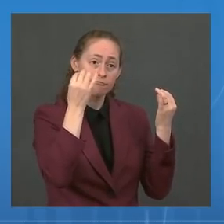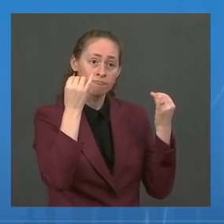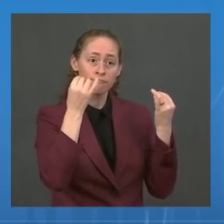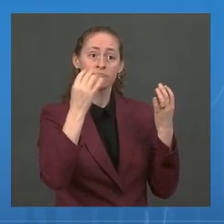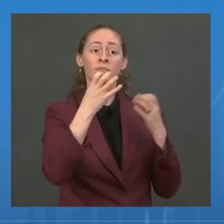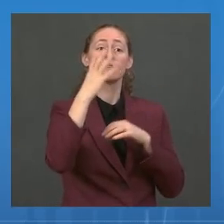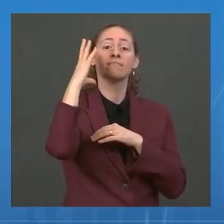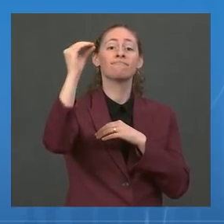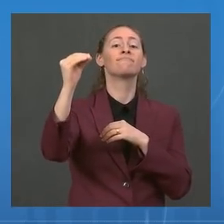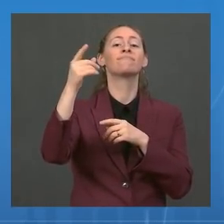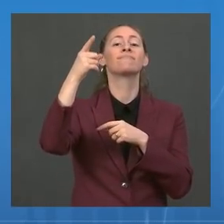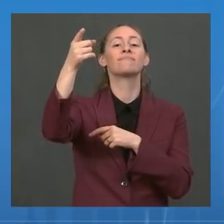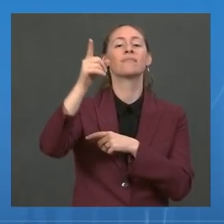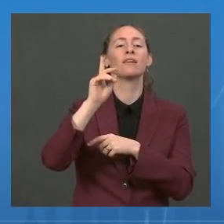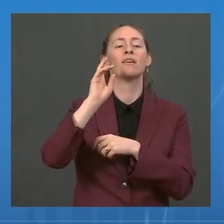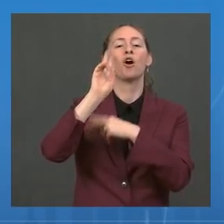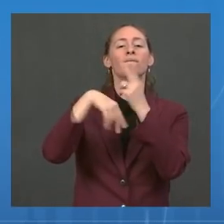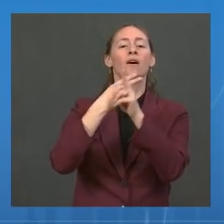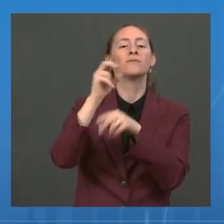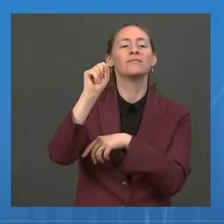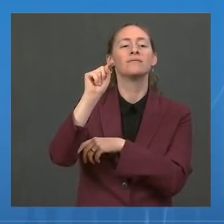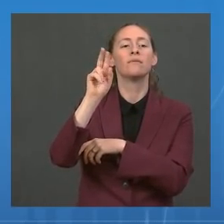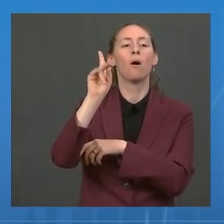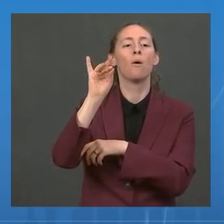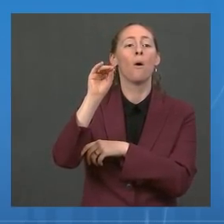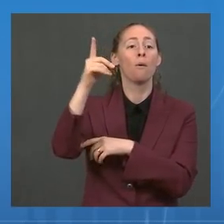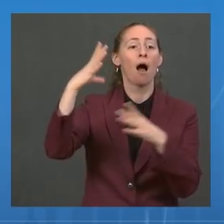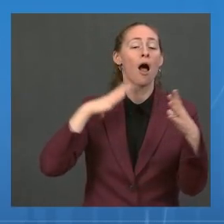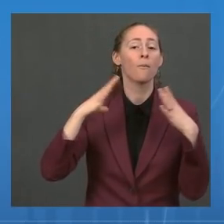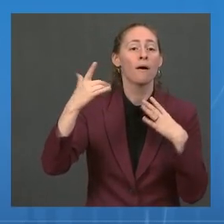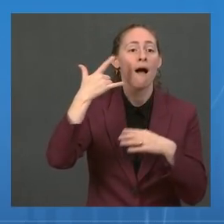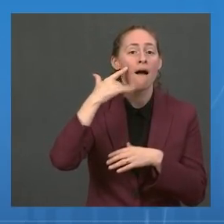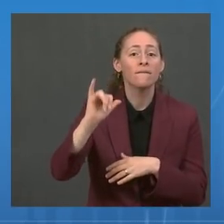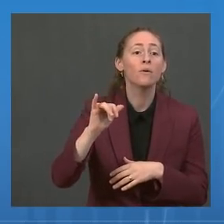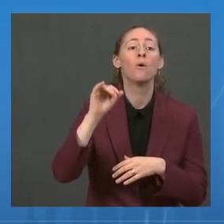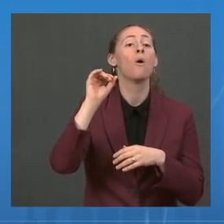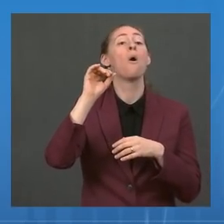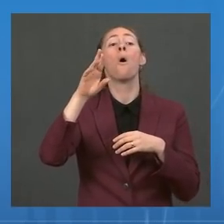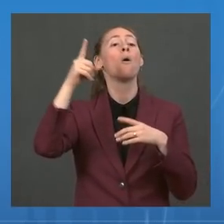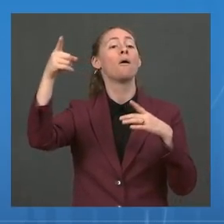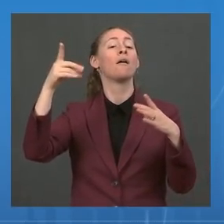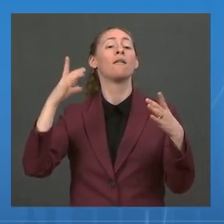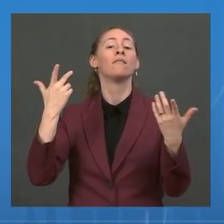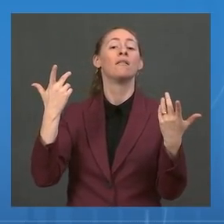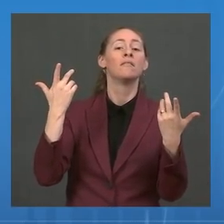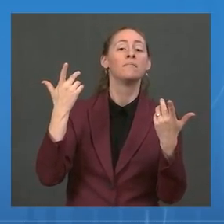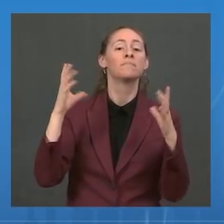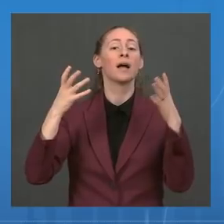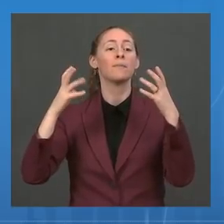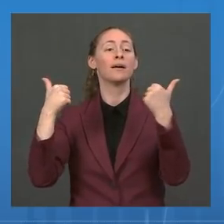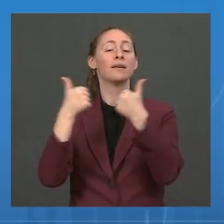or go to a Grizzlies basketball game in Memphis, you'll have to be fully vaccinated or provide proof of a negative test.